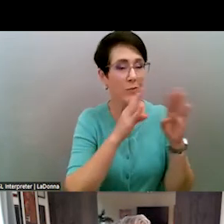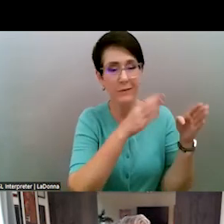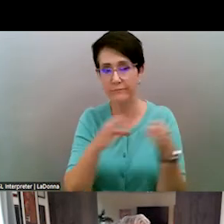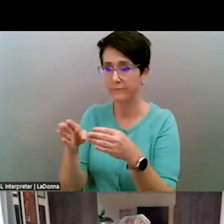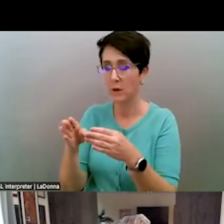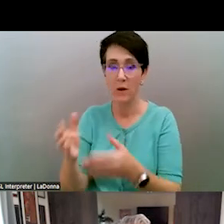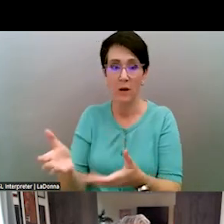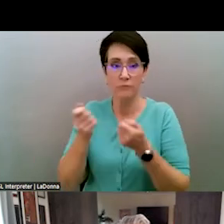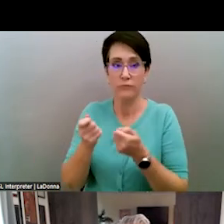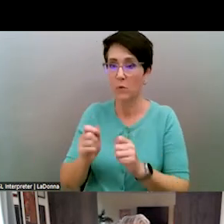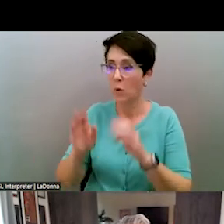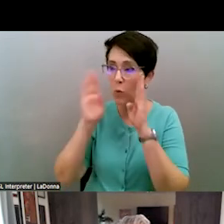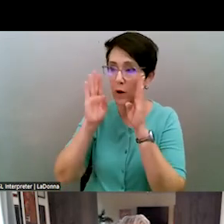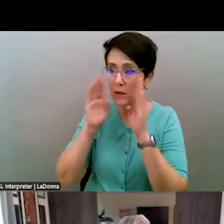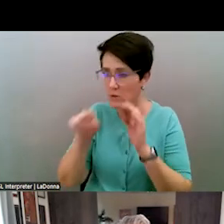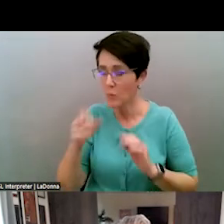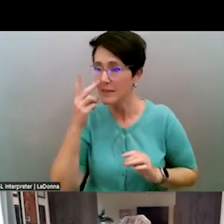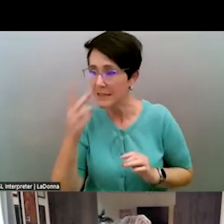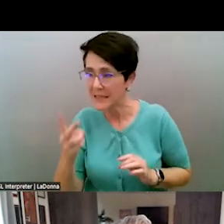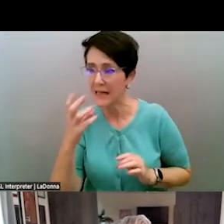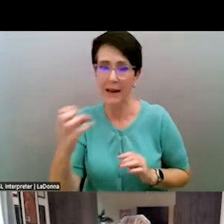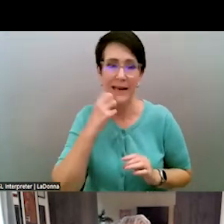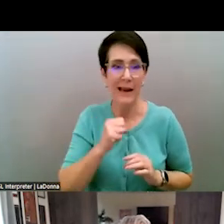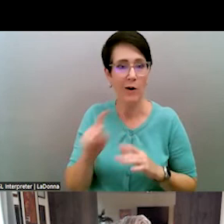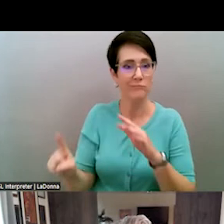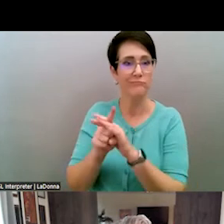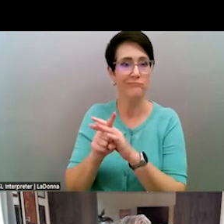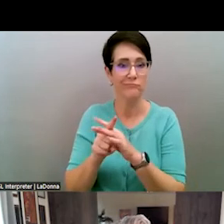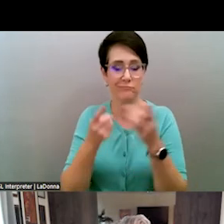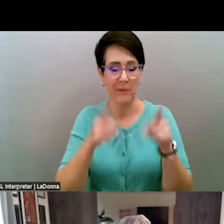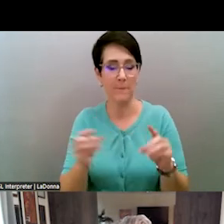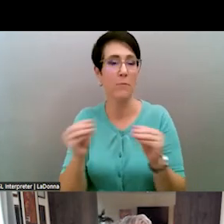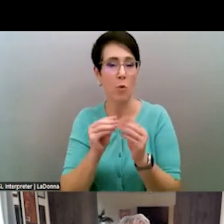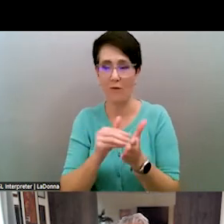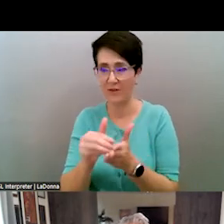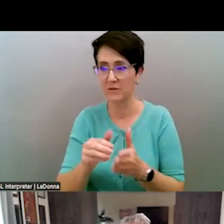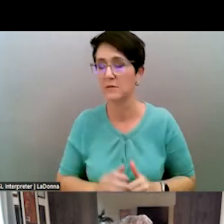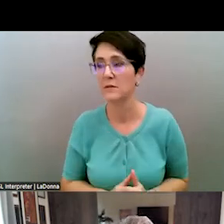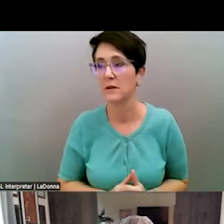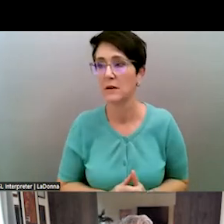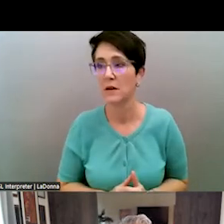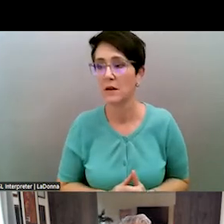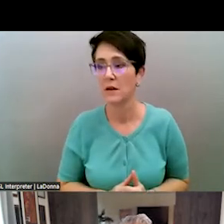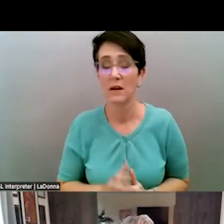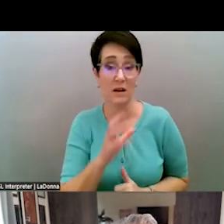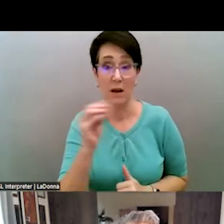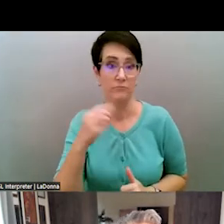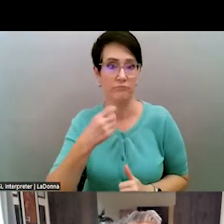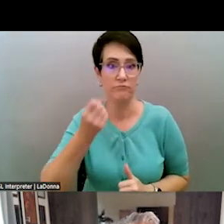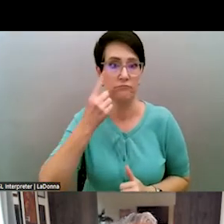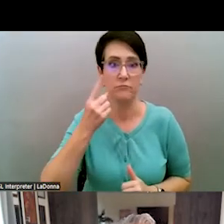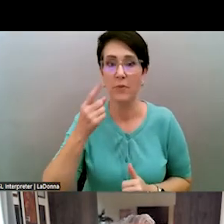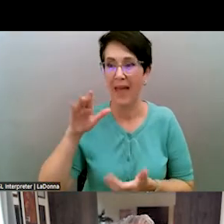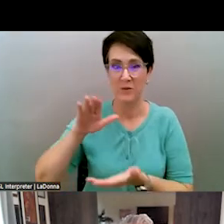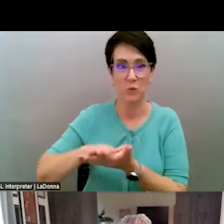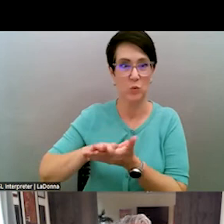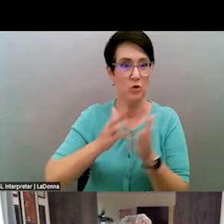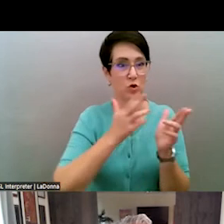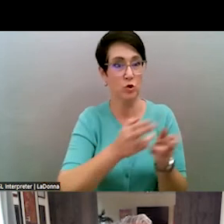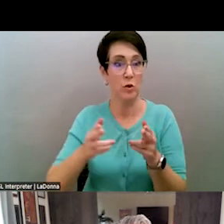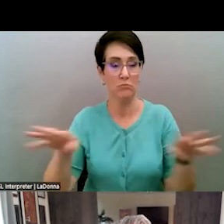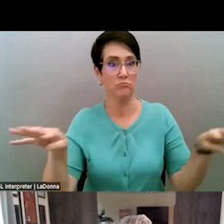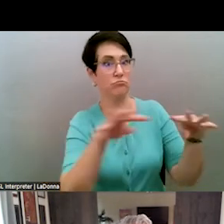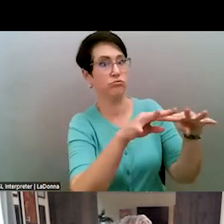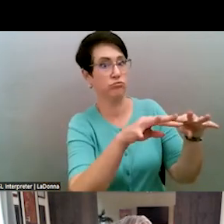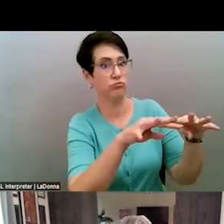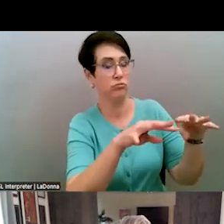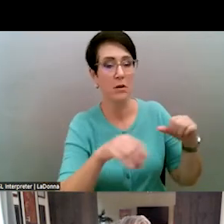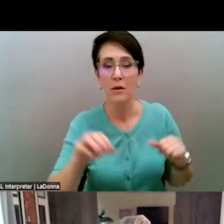CARING MORE. AND RECOGNIZING MORE. SENSATIONALIZED THING OF A SCHOOL SHOOTING IS MEDIA LATCHES ON TO.